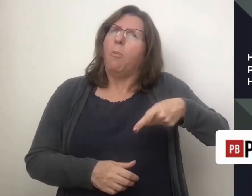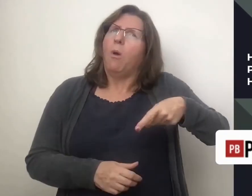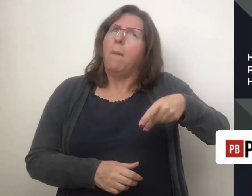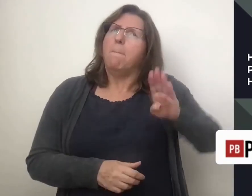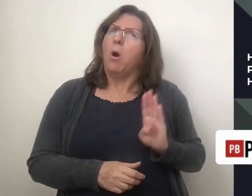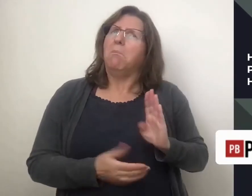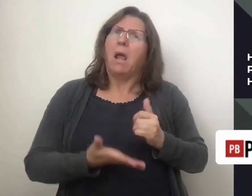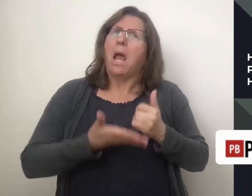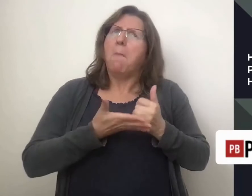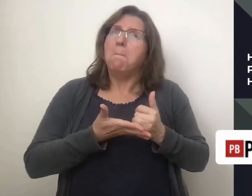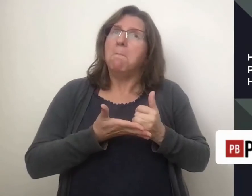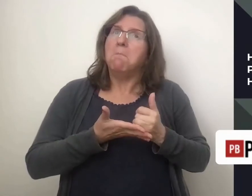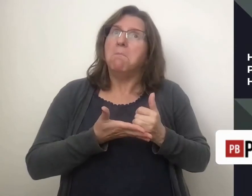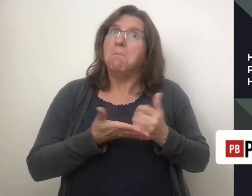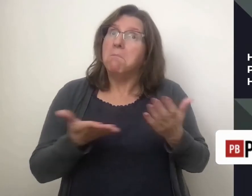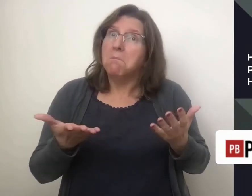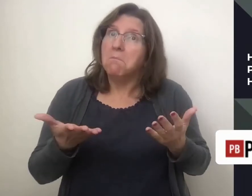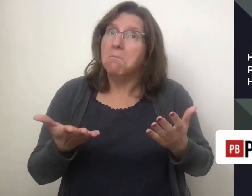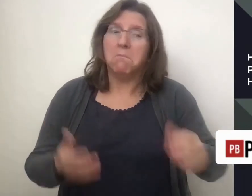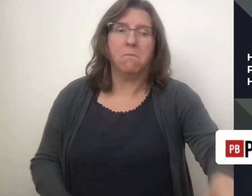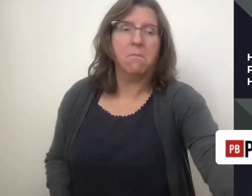How might PressBooks be of help?